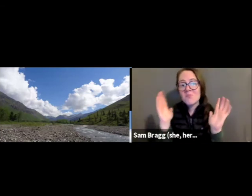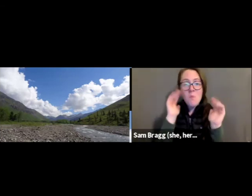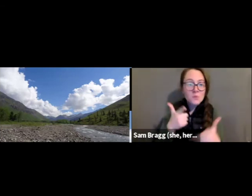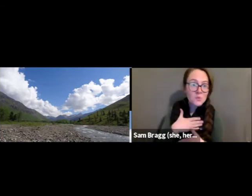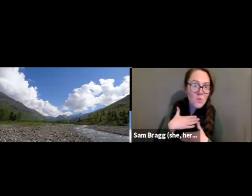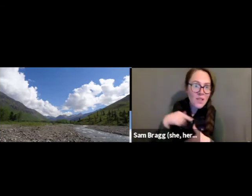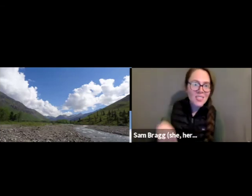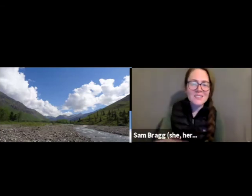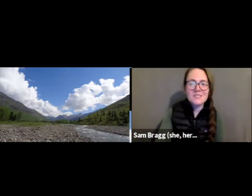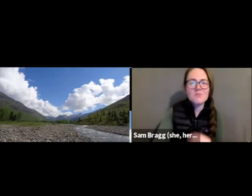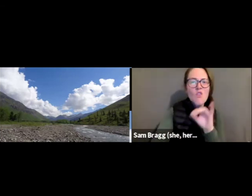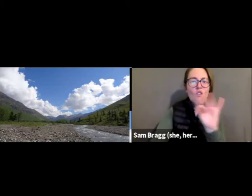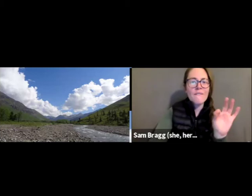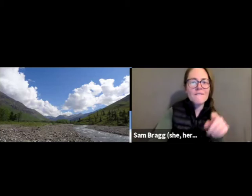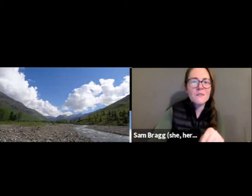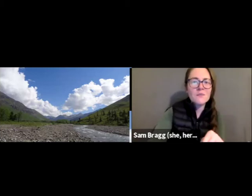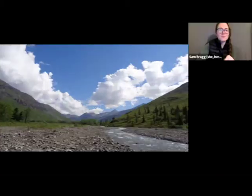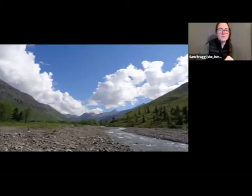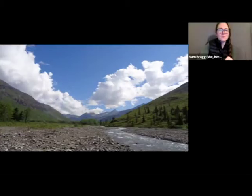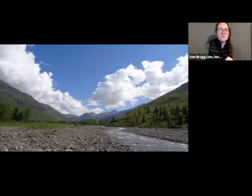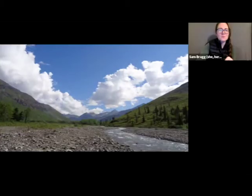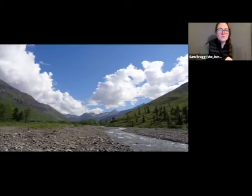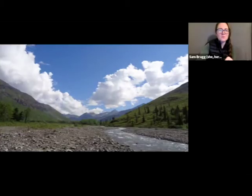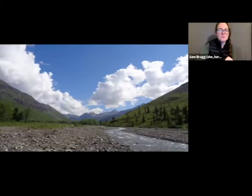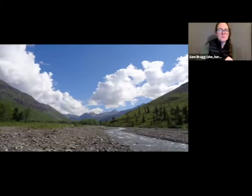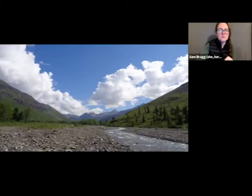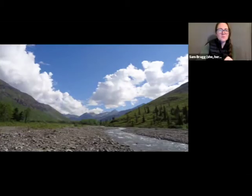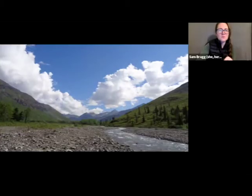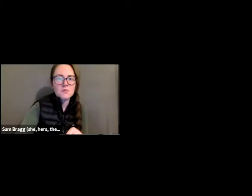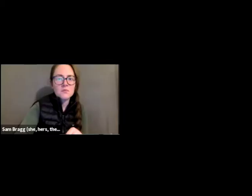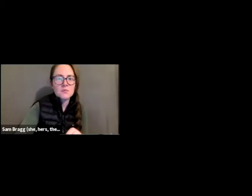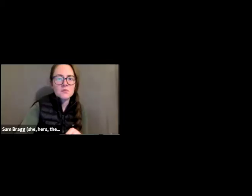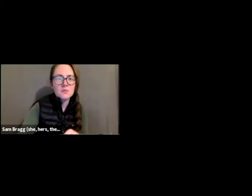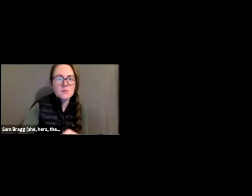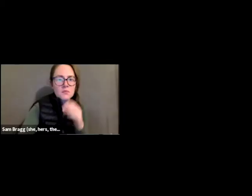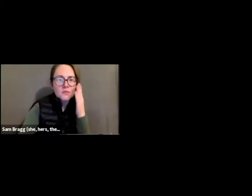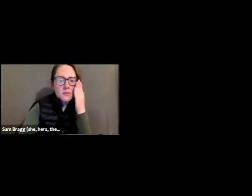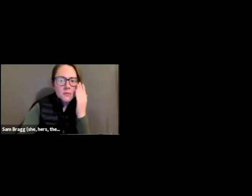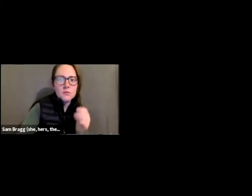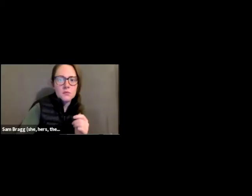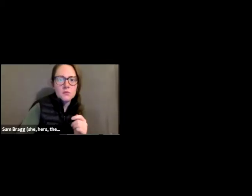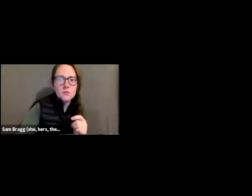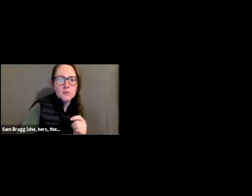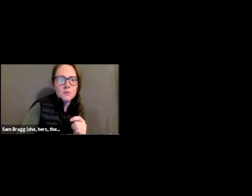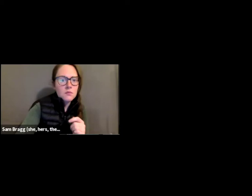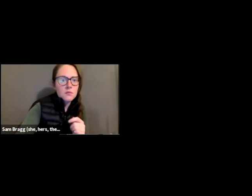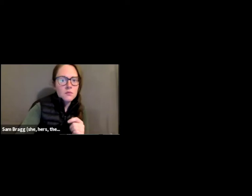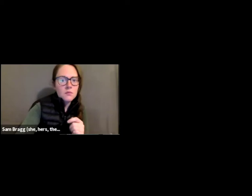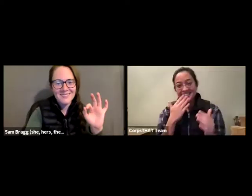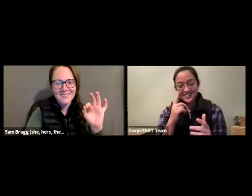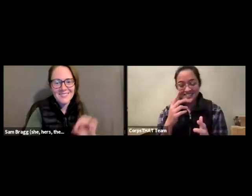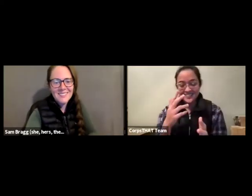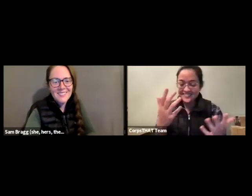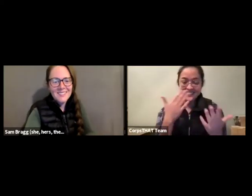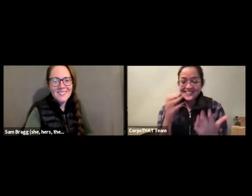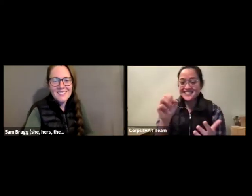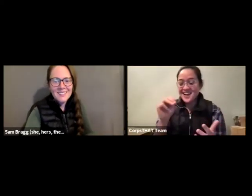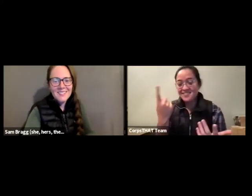the outdoors as deaf people and that's all i have for you tonight so i really hope you enjoyed it